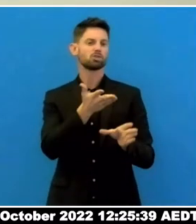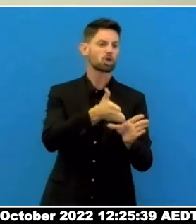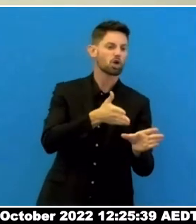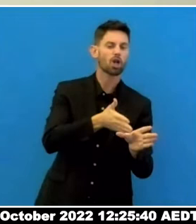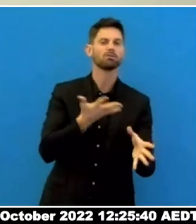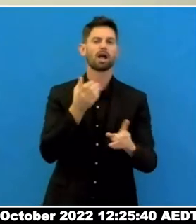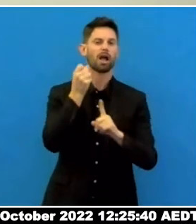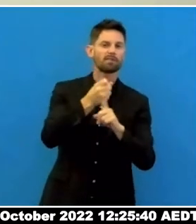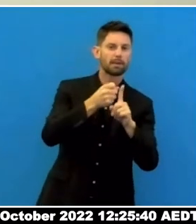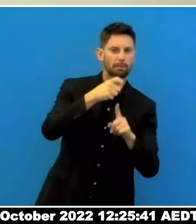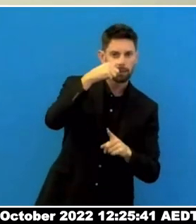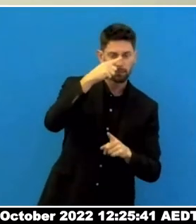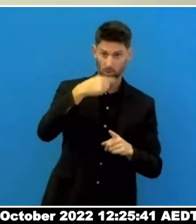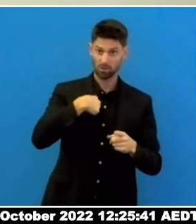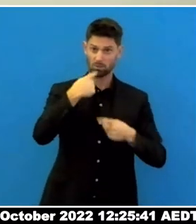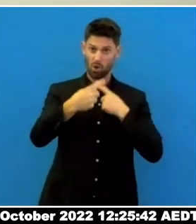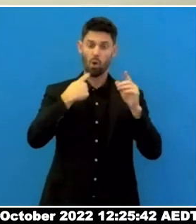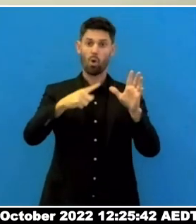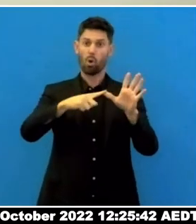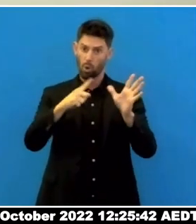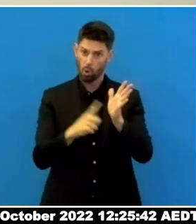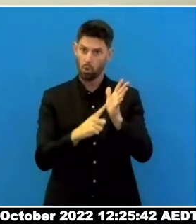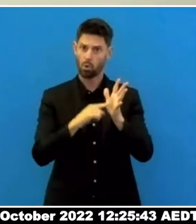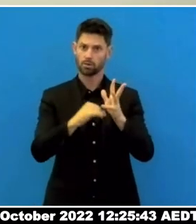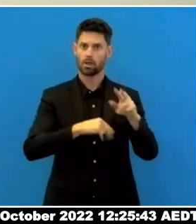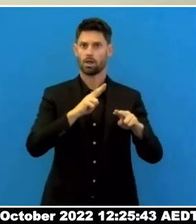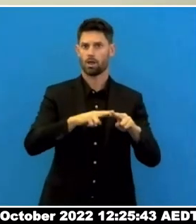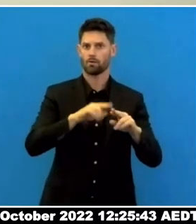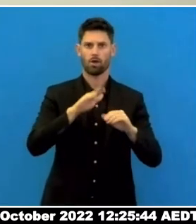around being trauma informed and around our trauma recovery framework and the impact.